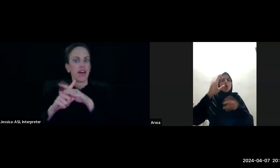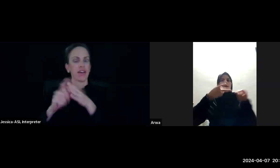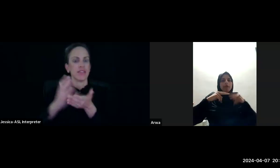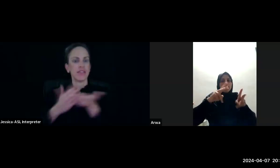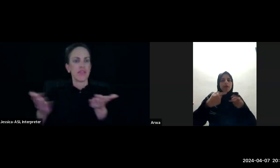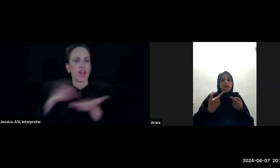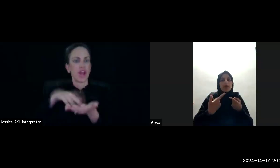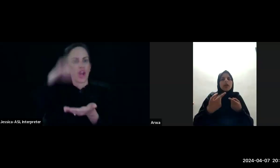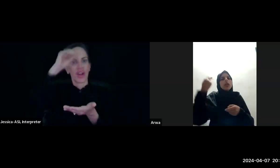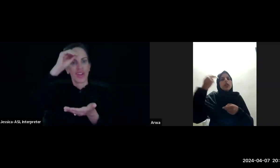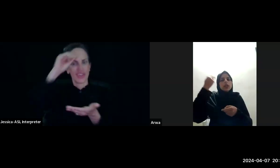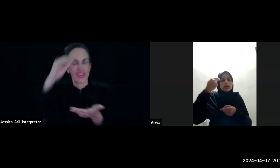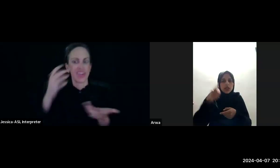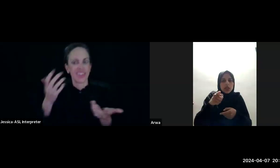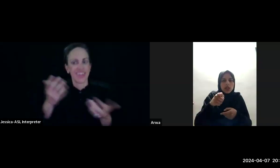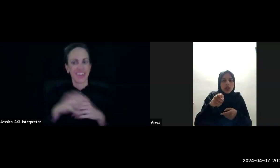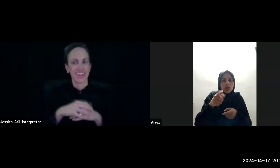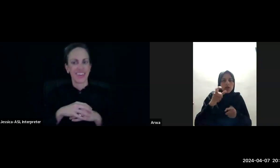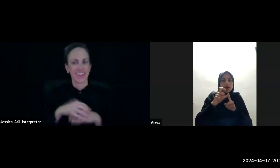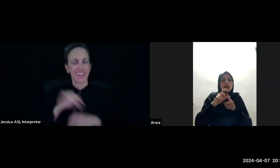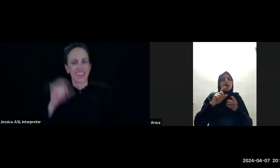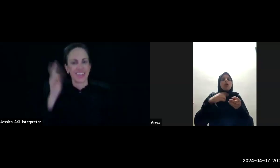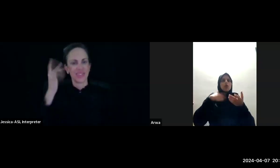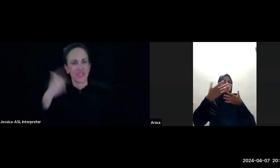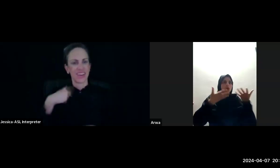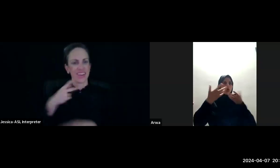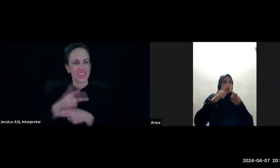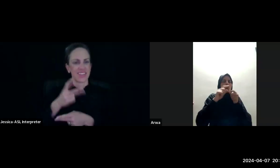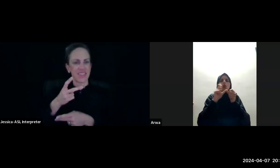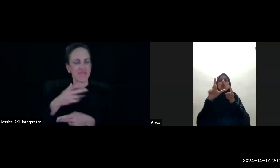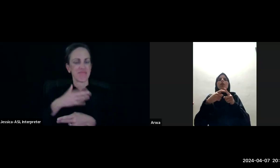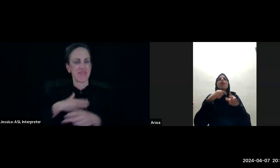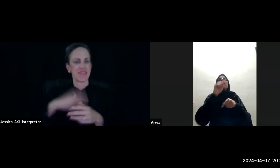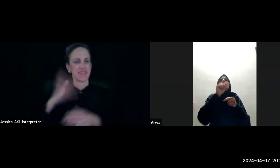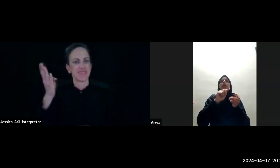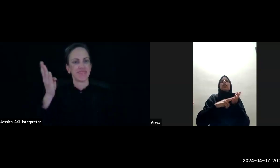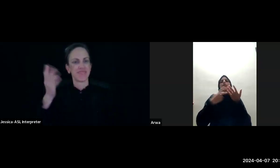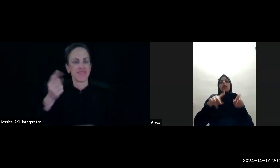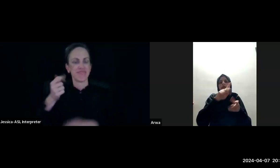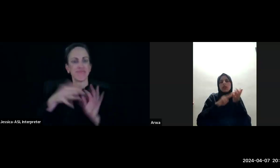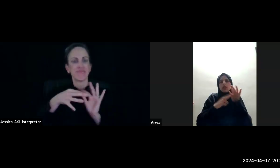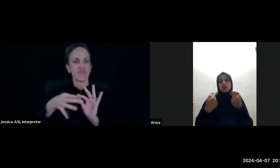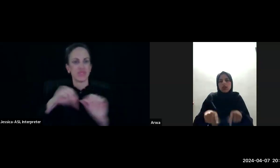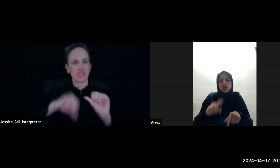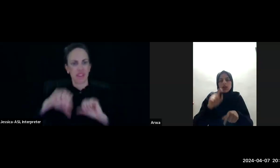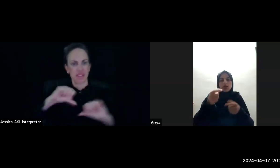reason I kept my talk a little scientific in nature. it is not just to uh use some medical